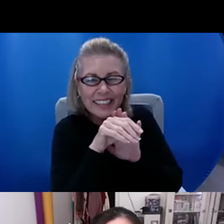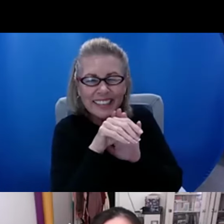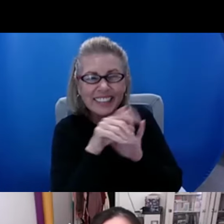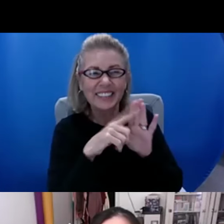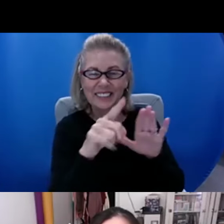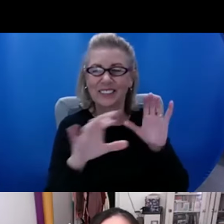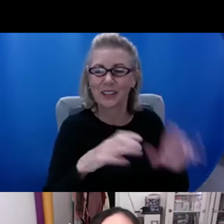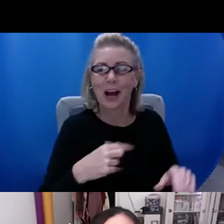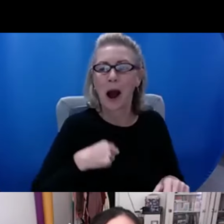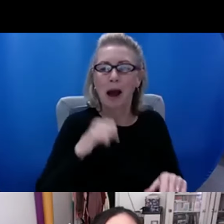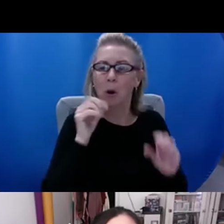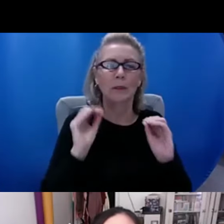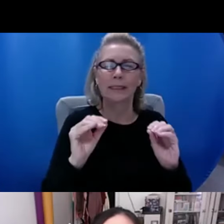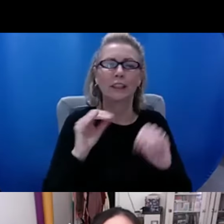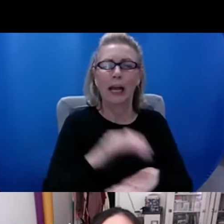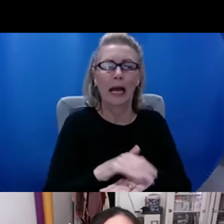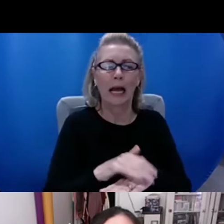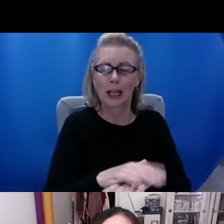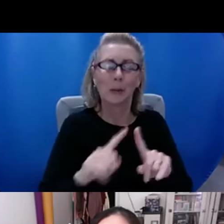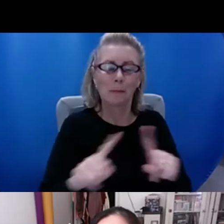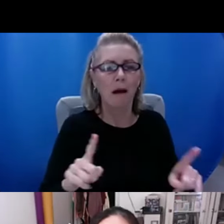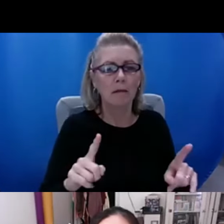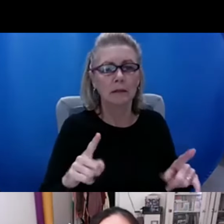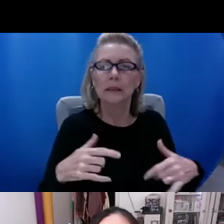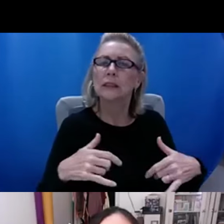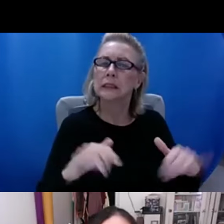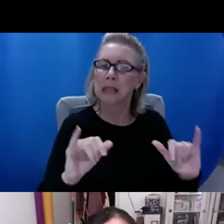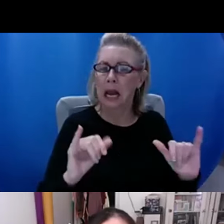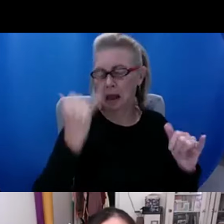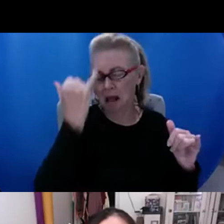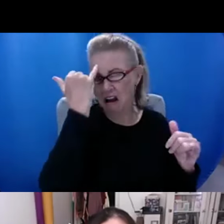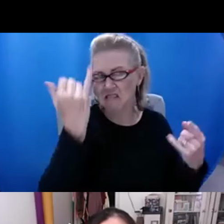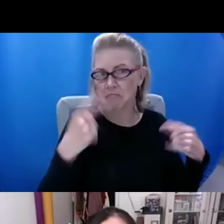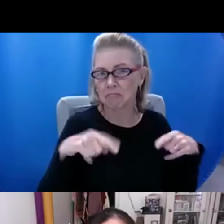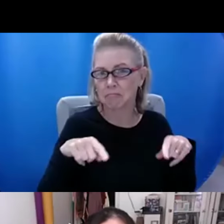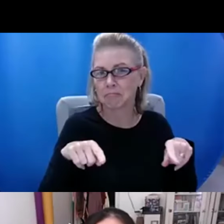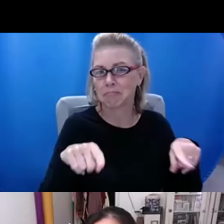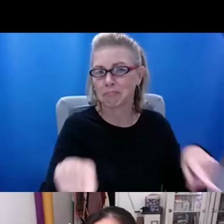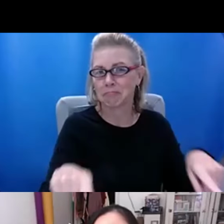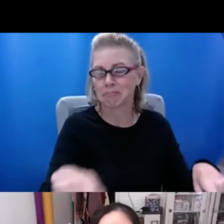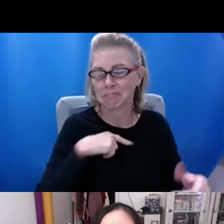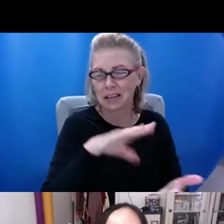but, you know, I think the spirit can be copied, so I'm gonna copy it from next semester, thank you.